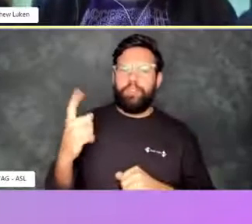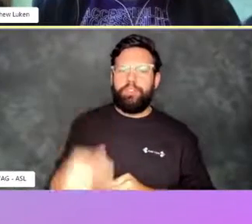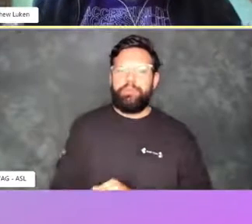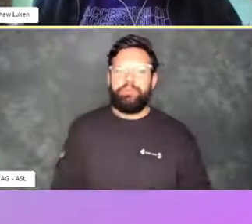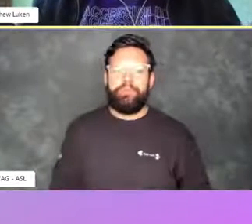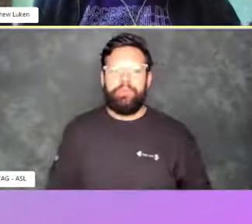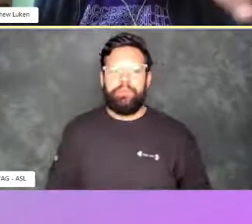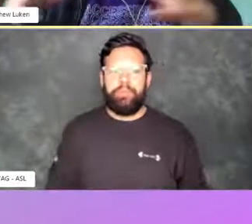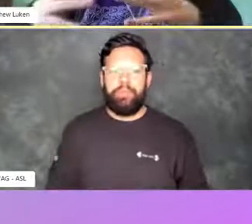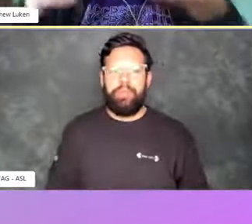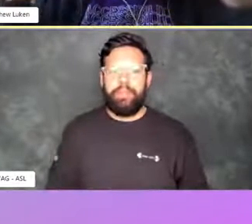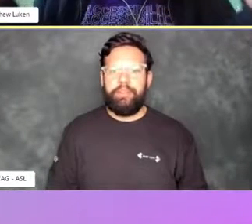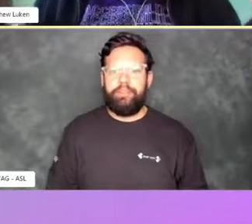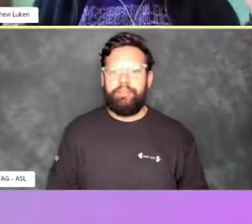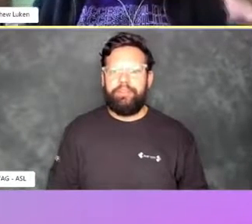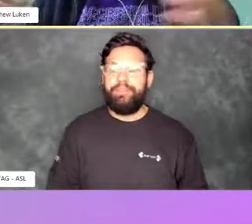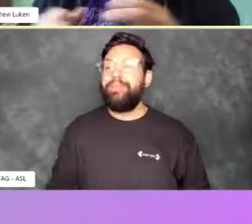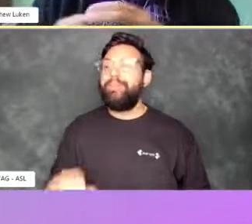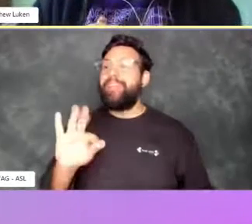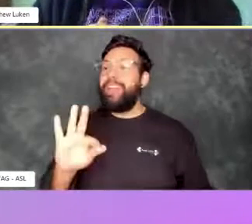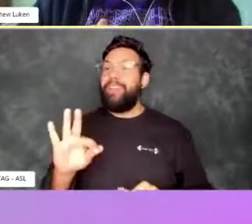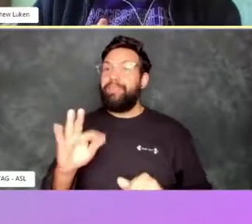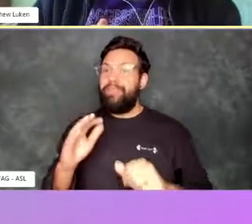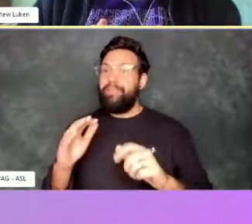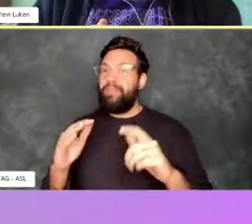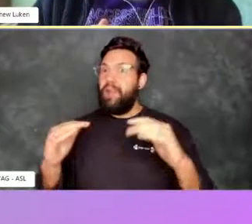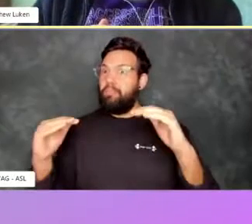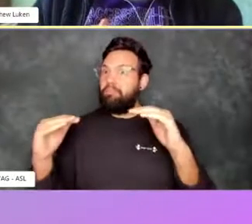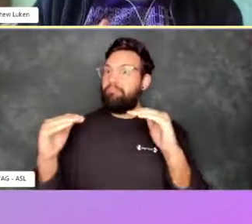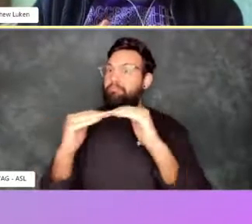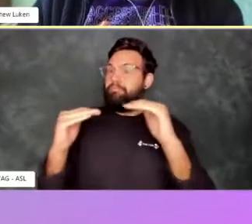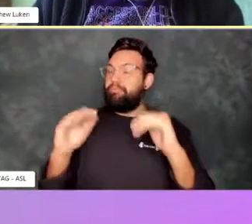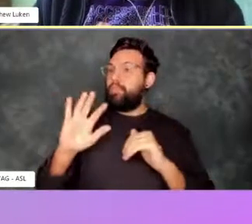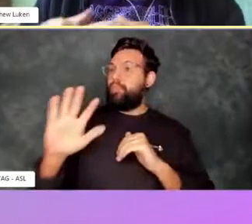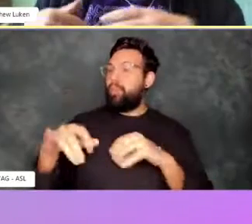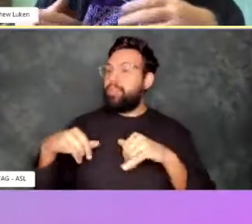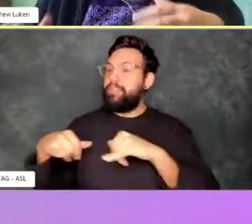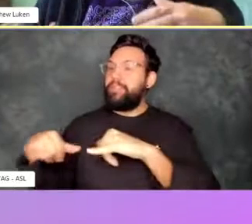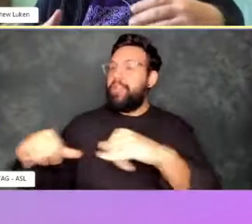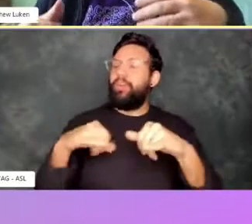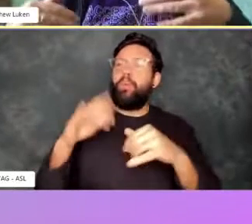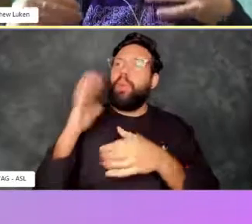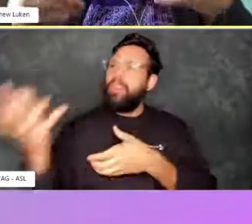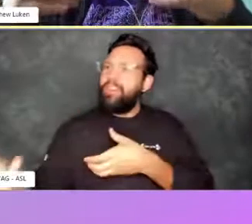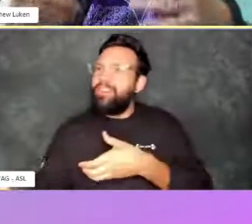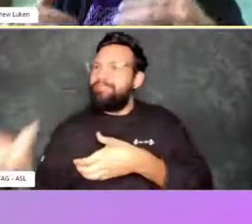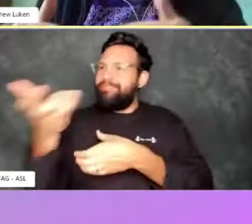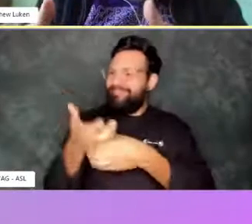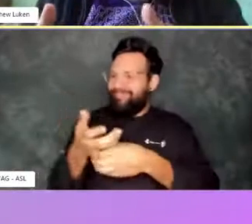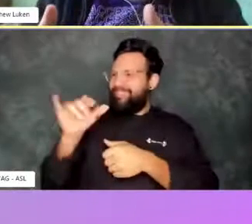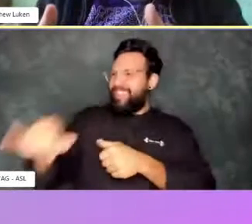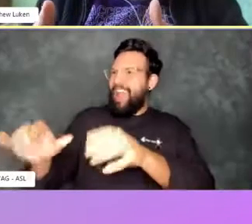sure to be, that you focus on getting that working. Going